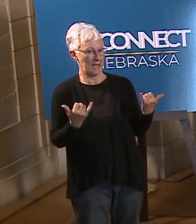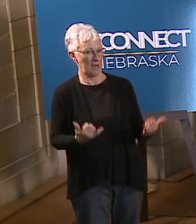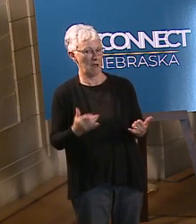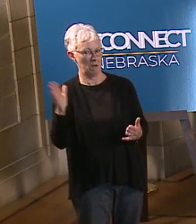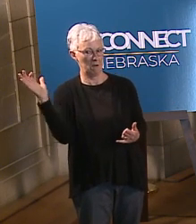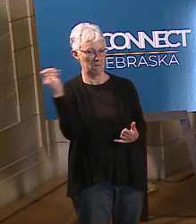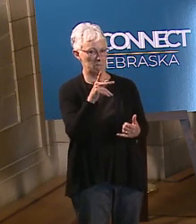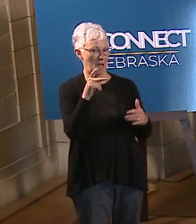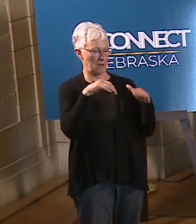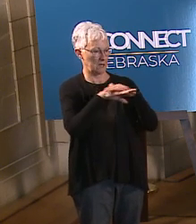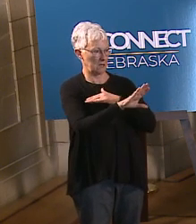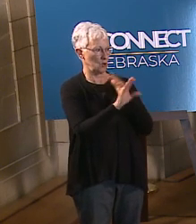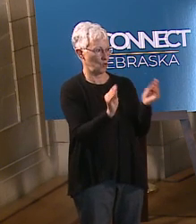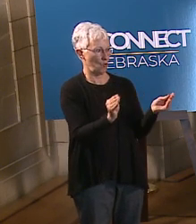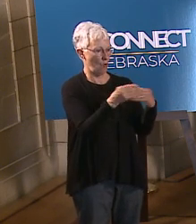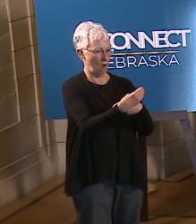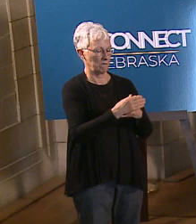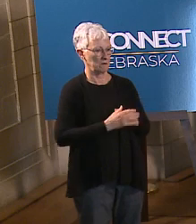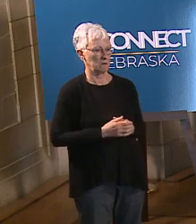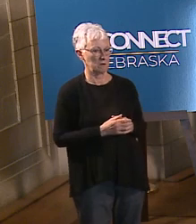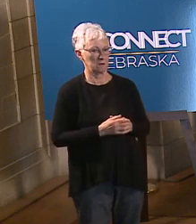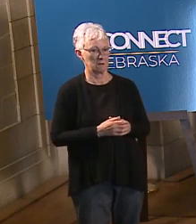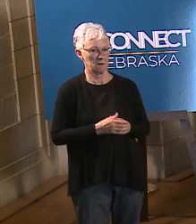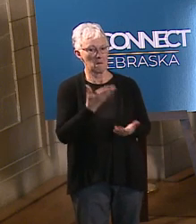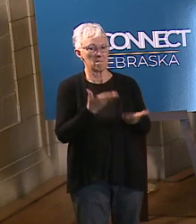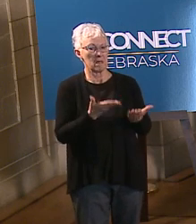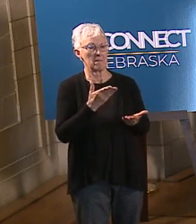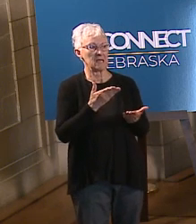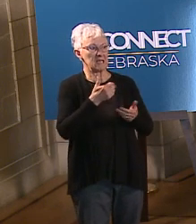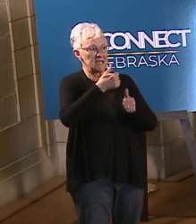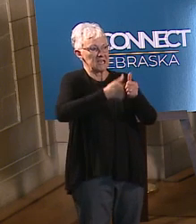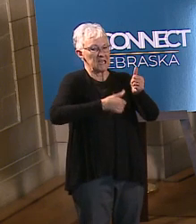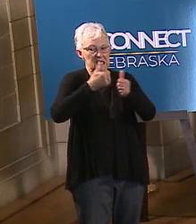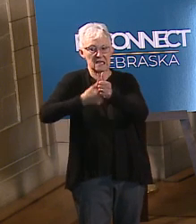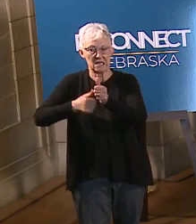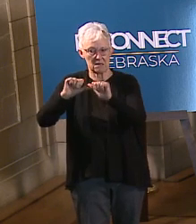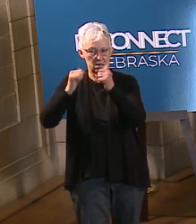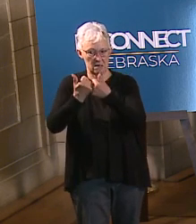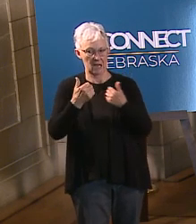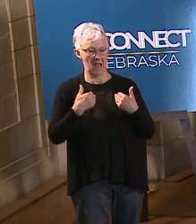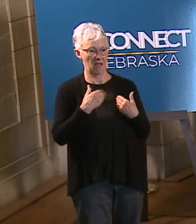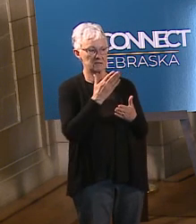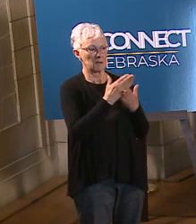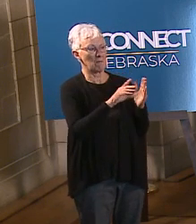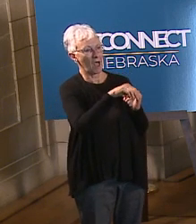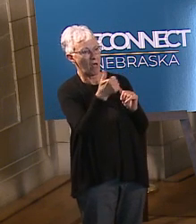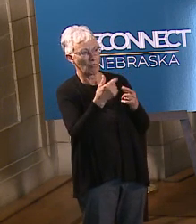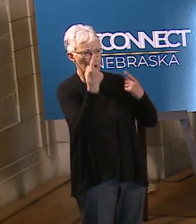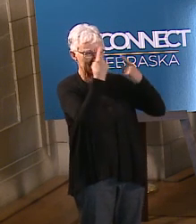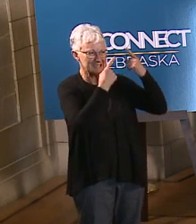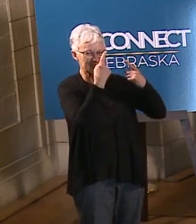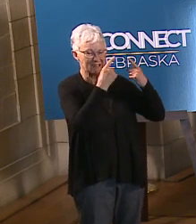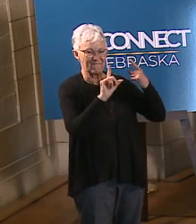WE ARE DIRECTING OUR AGENCIES TO DO IT RIGHT NOW, AND OBVIOUSLY